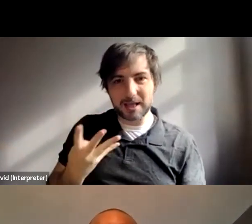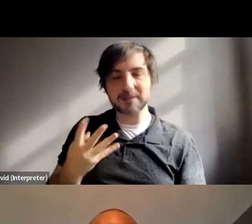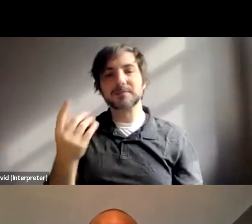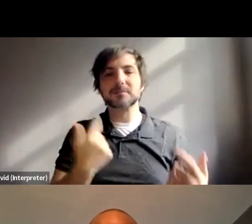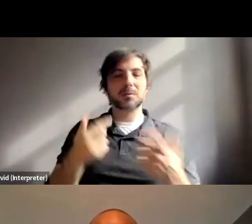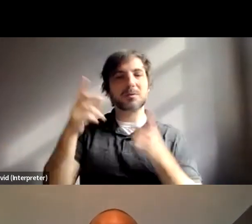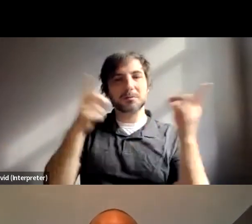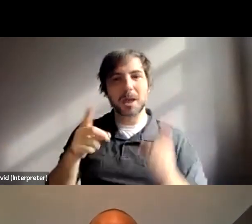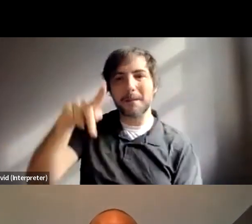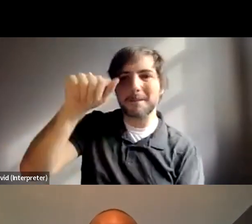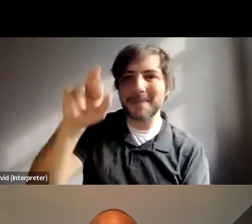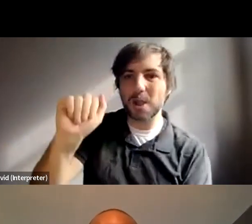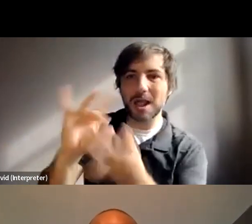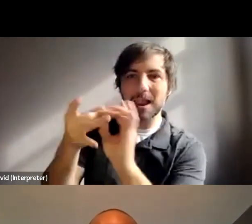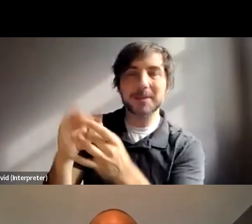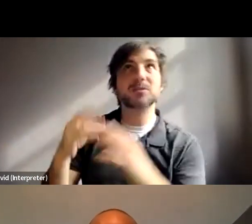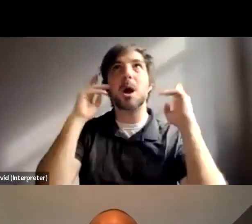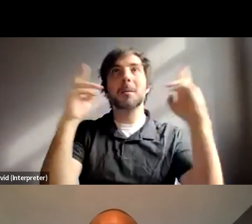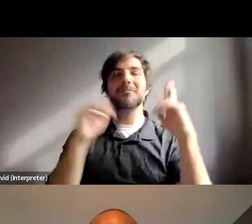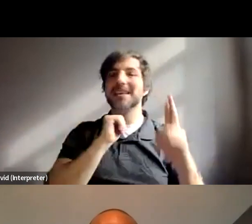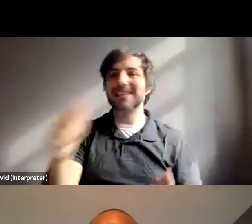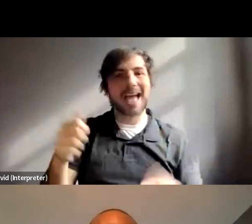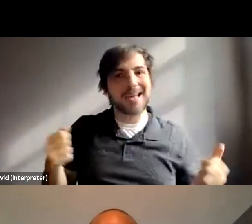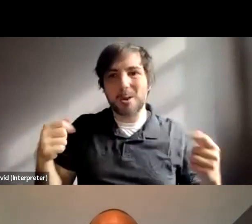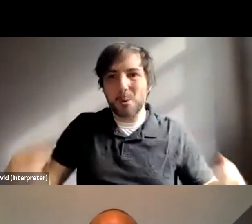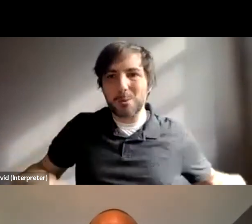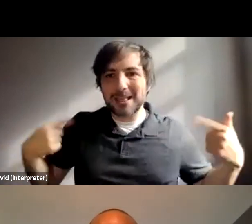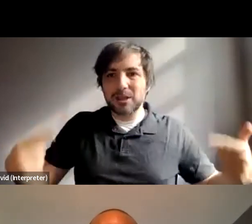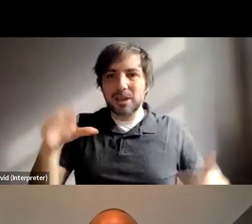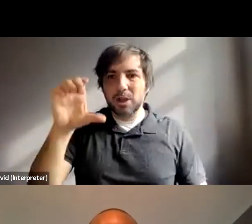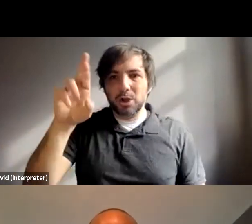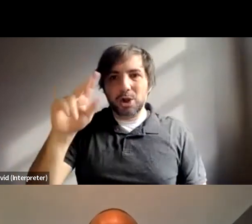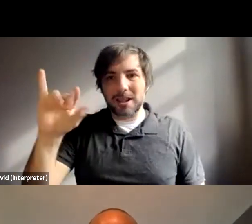, I will not be doing wheelchair curling. I'm American. I don't know about curling